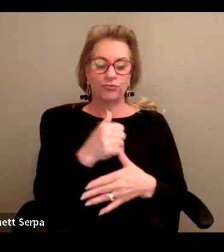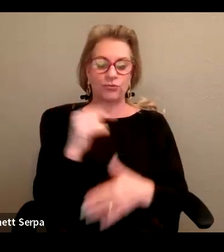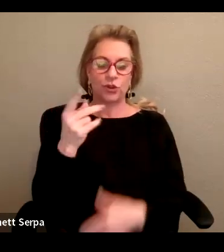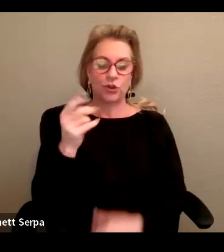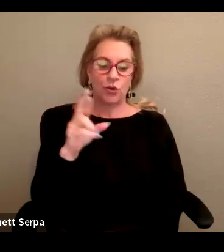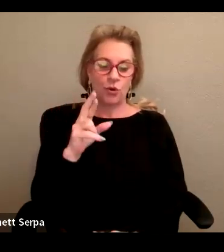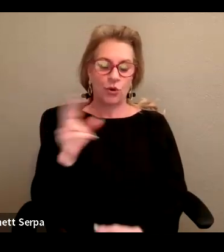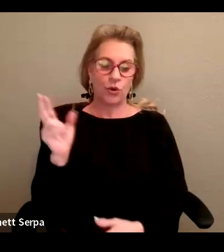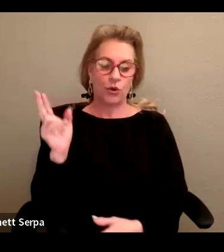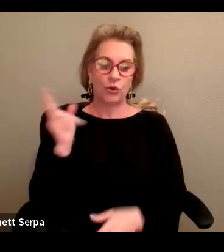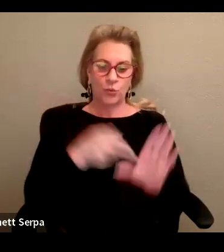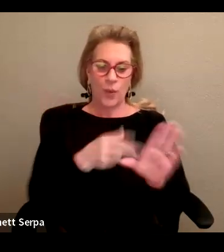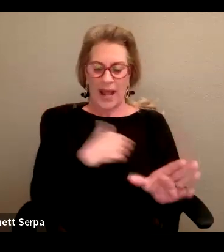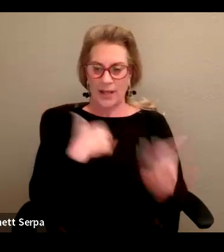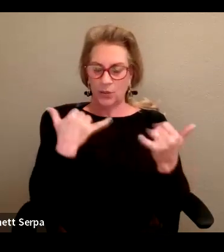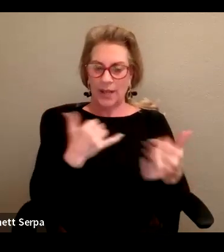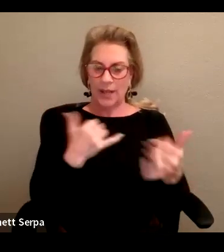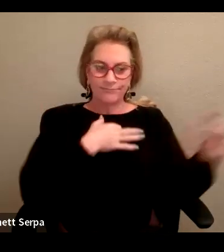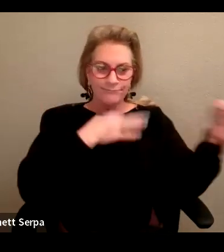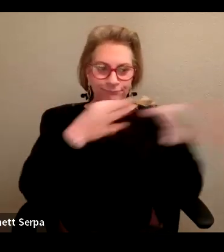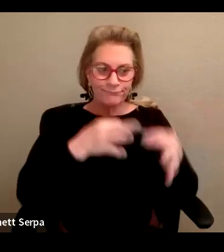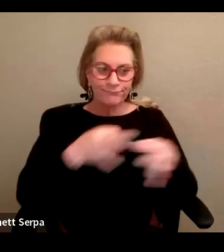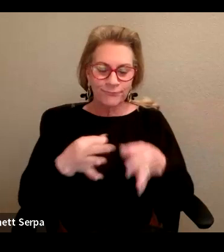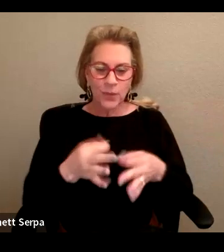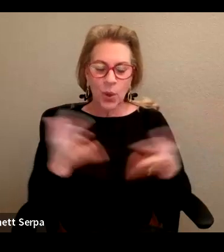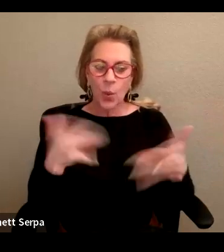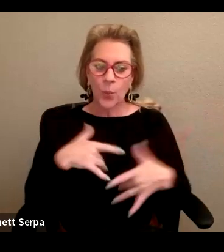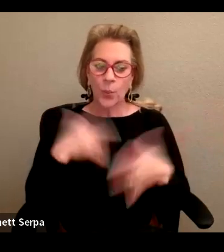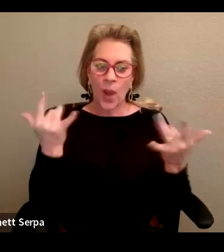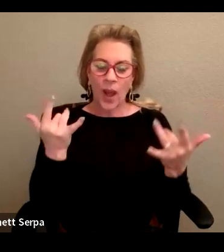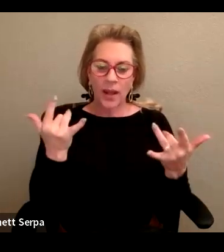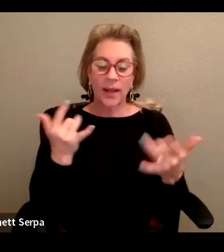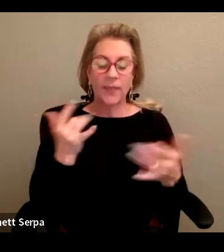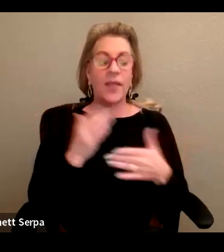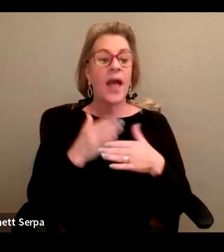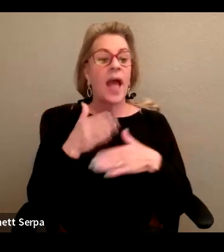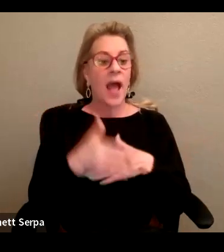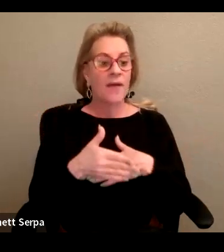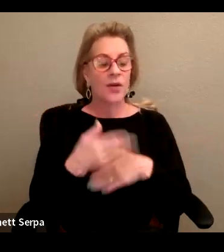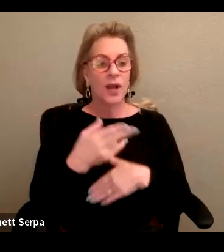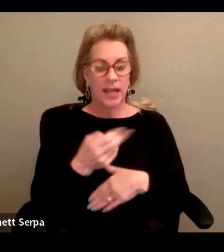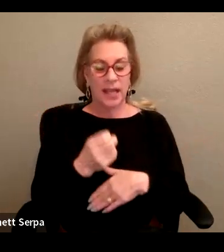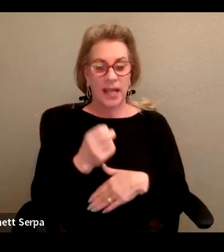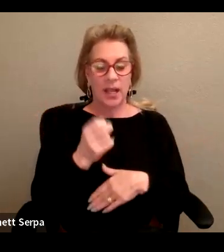to walk through these resources for us afterward he will respond to some of the questions that you